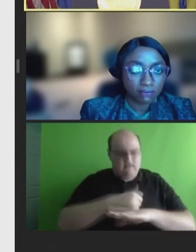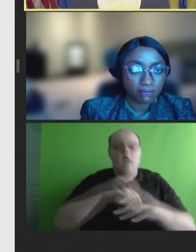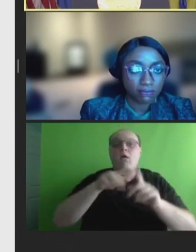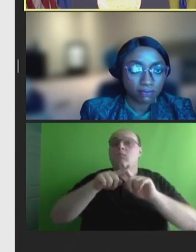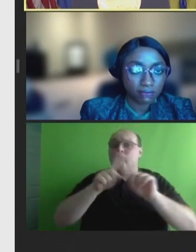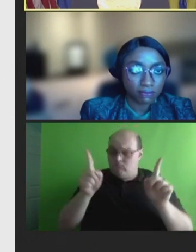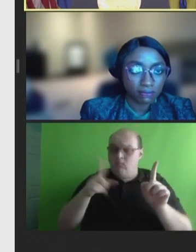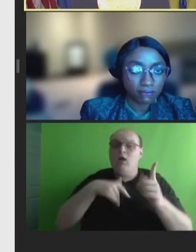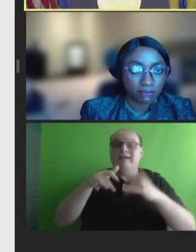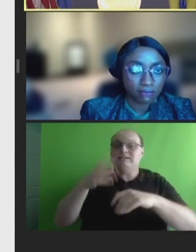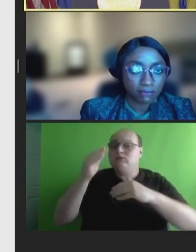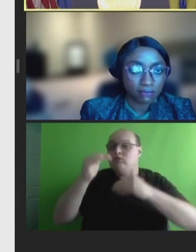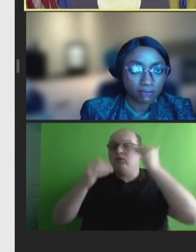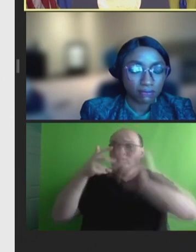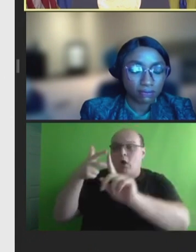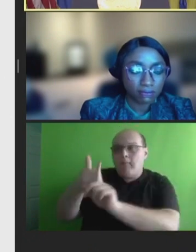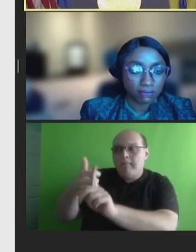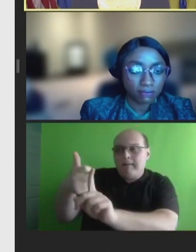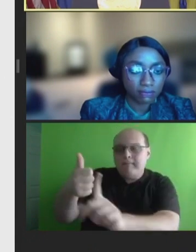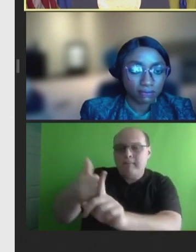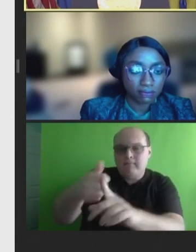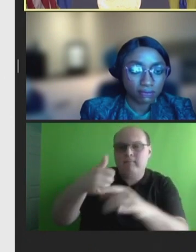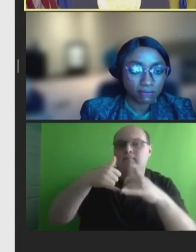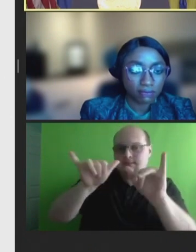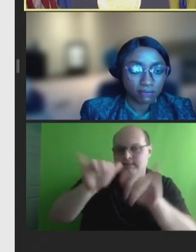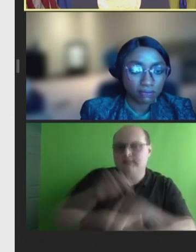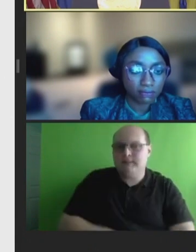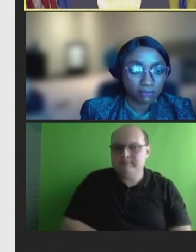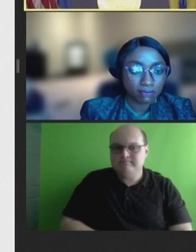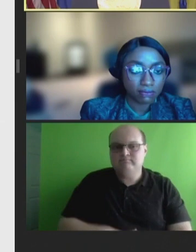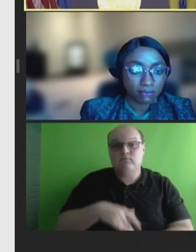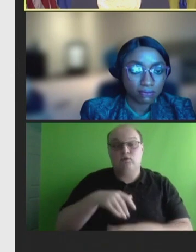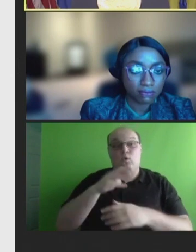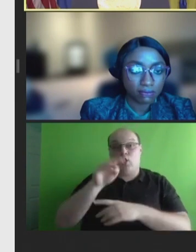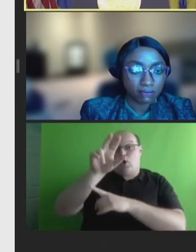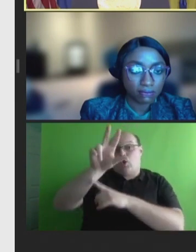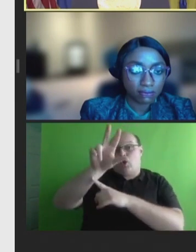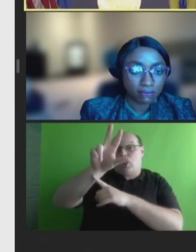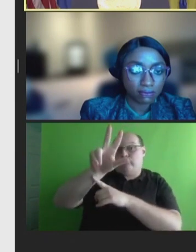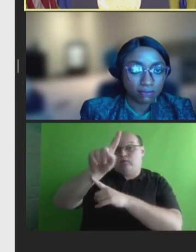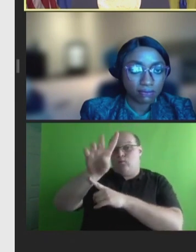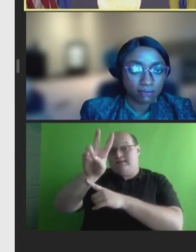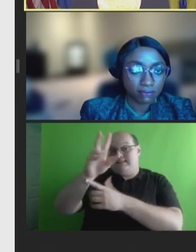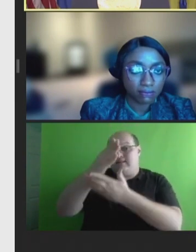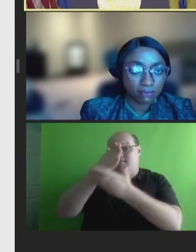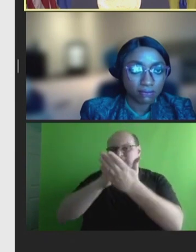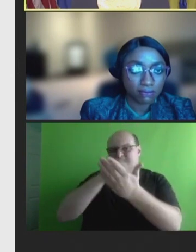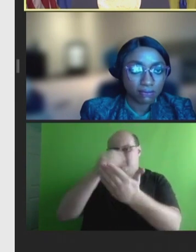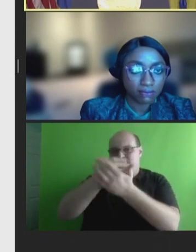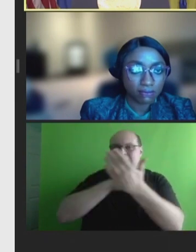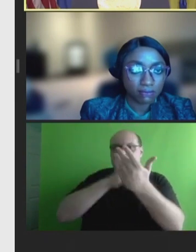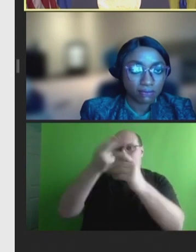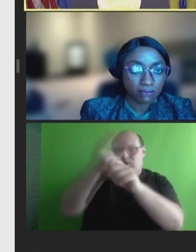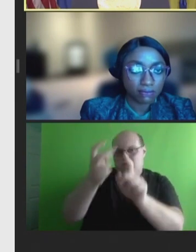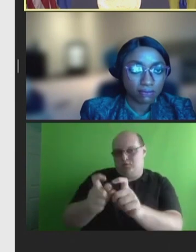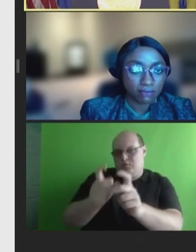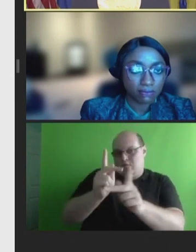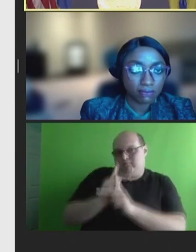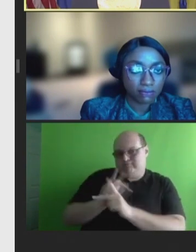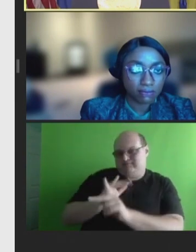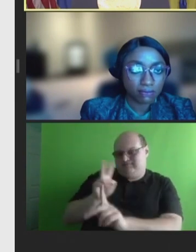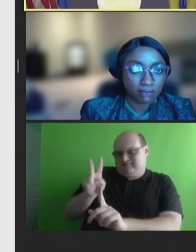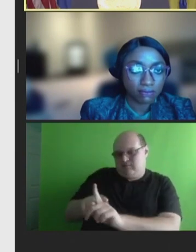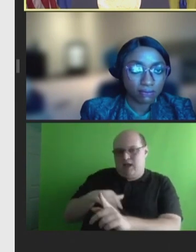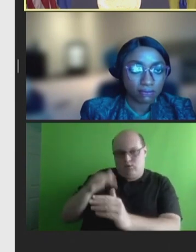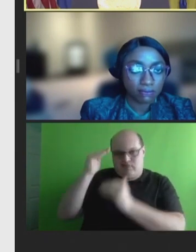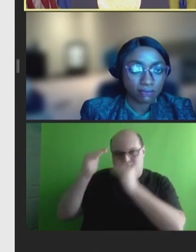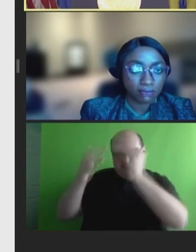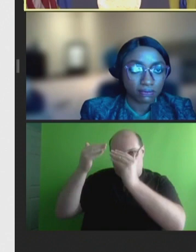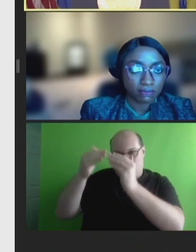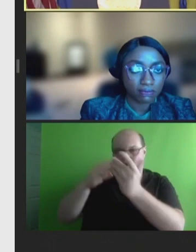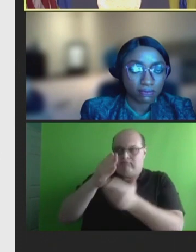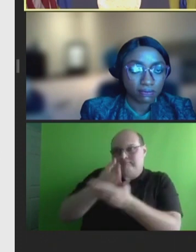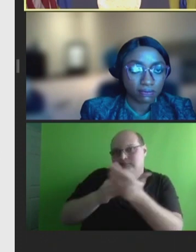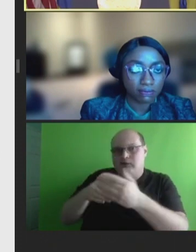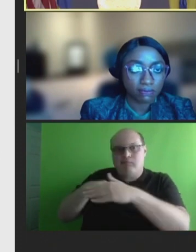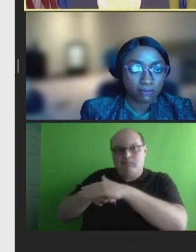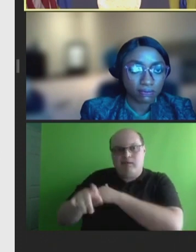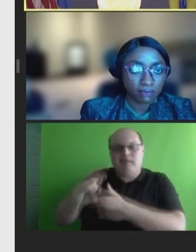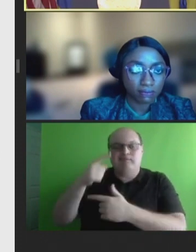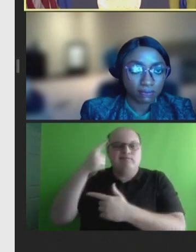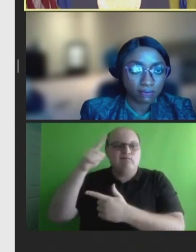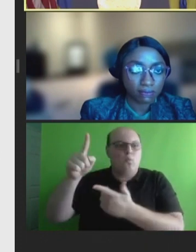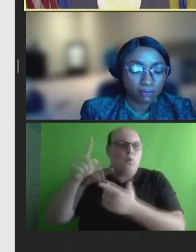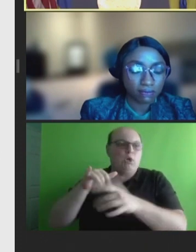we work through our 317 discretionary funds to try to provide some access to routine immunizations